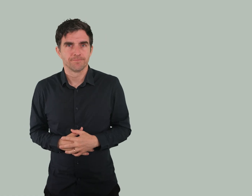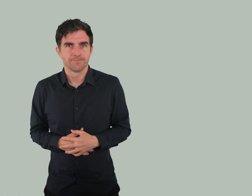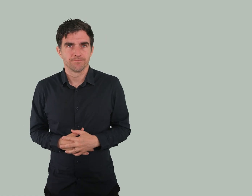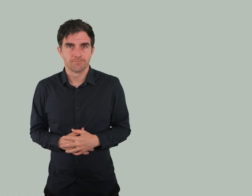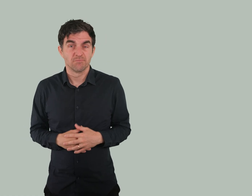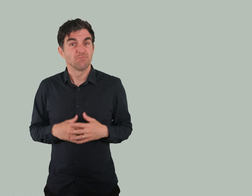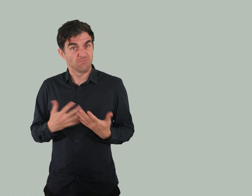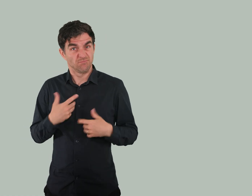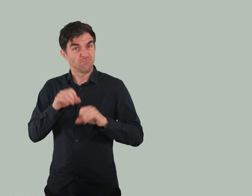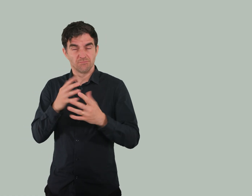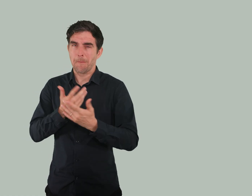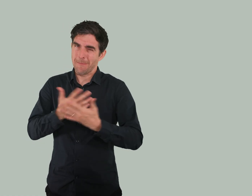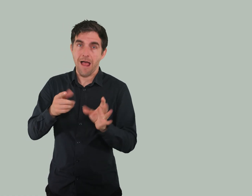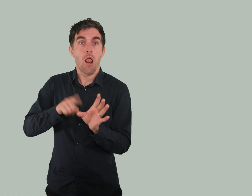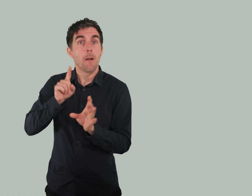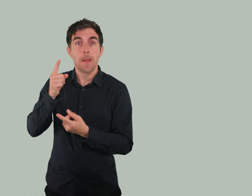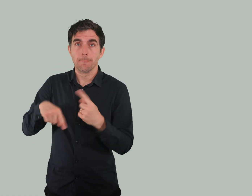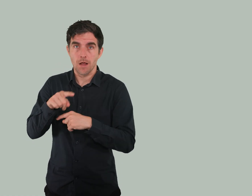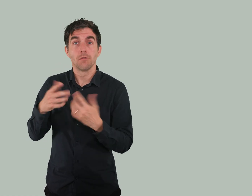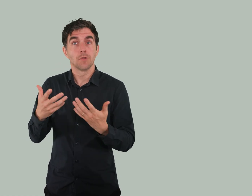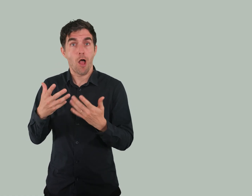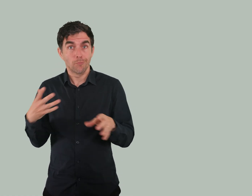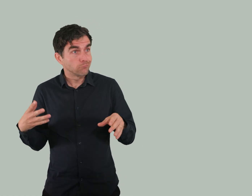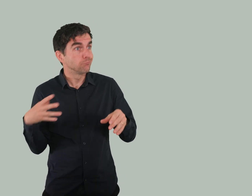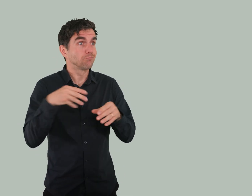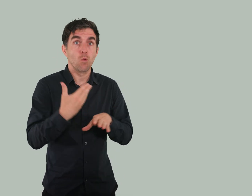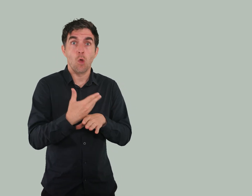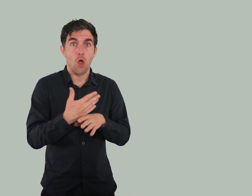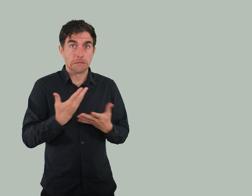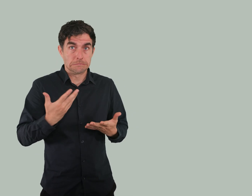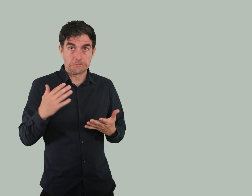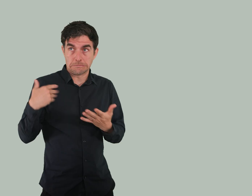255. The result is that many young people now arrive at the labour market